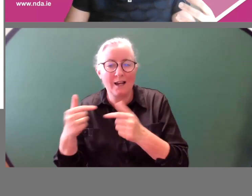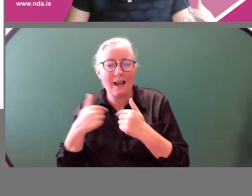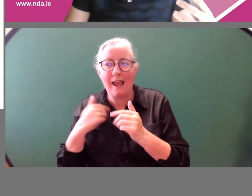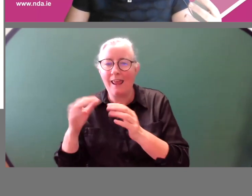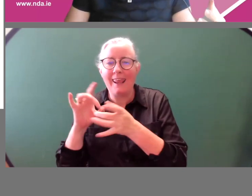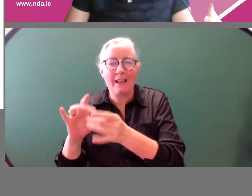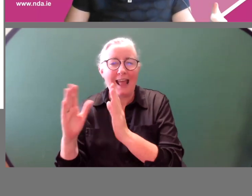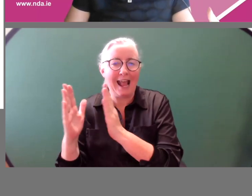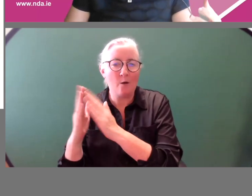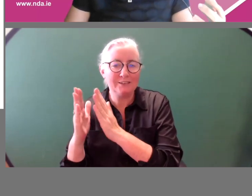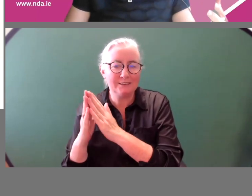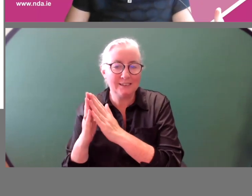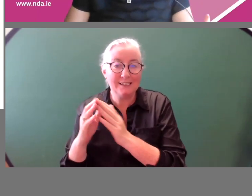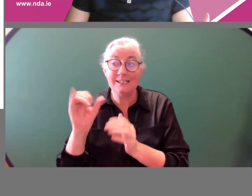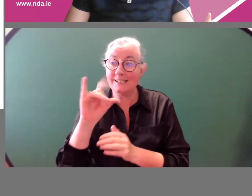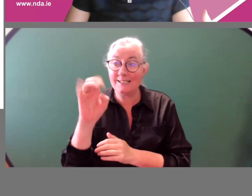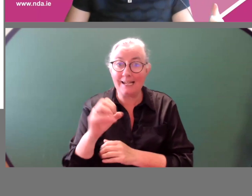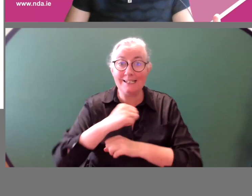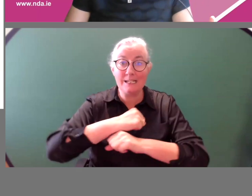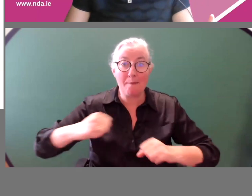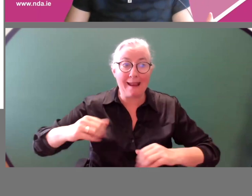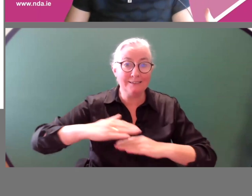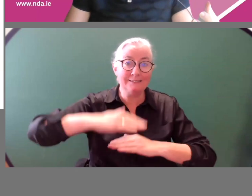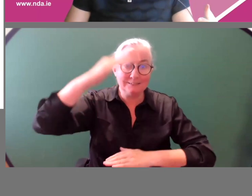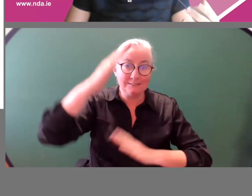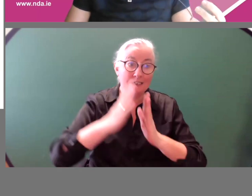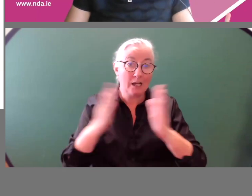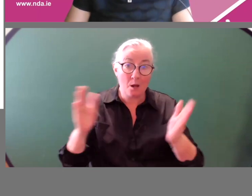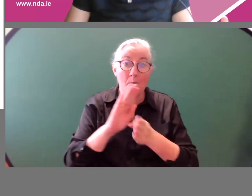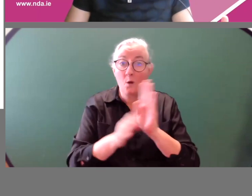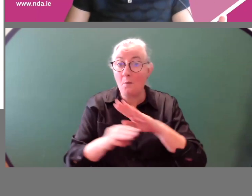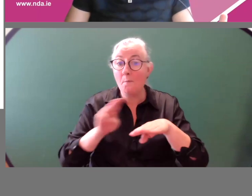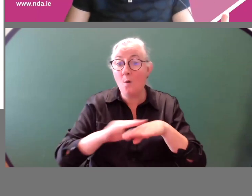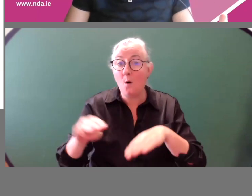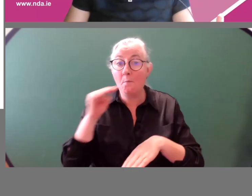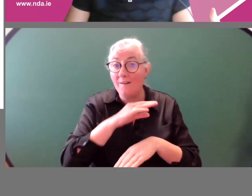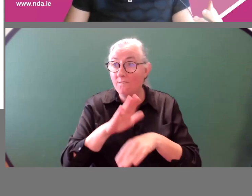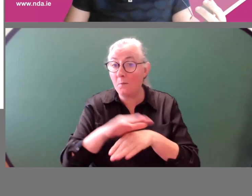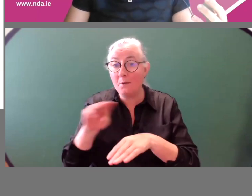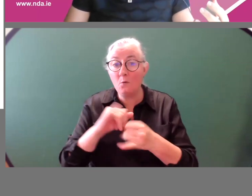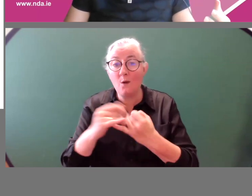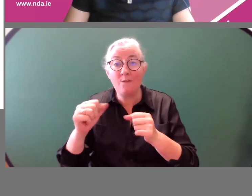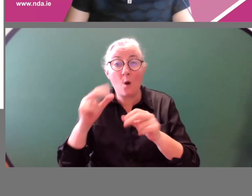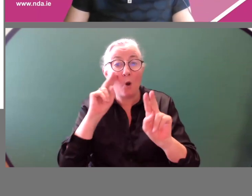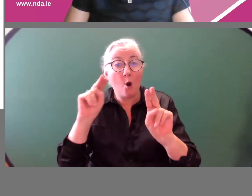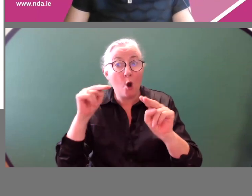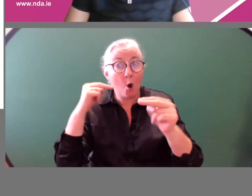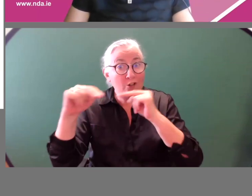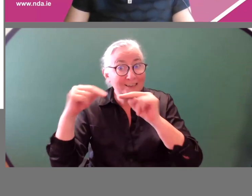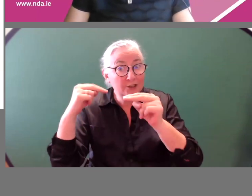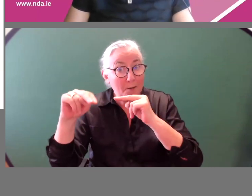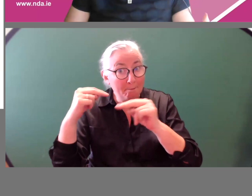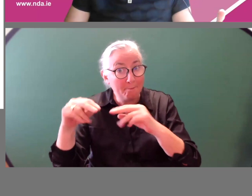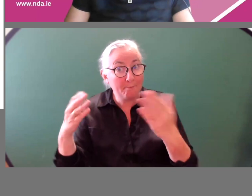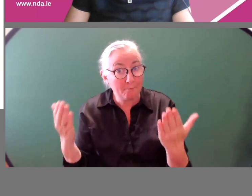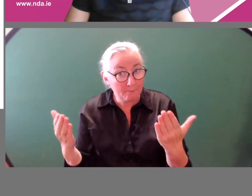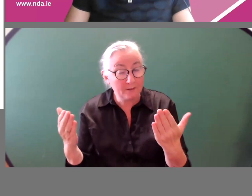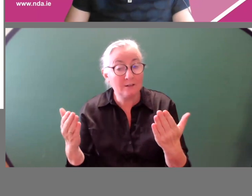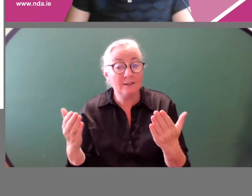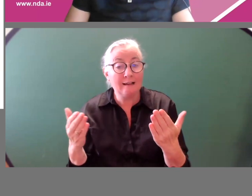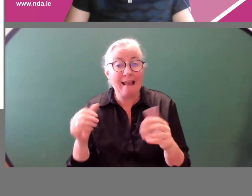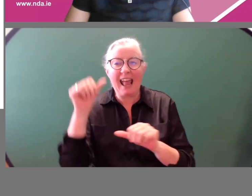size and space is more important for some people with autism. For example adult and child with an